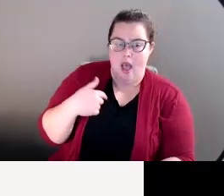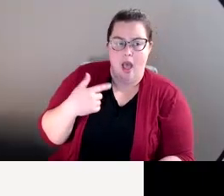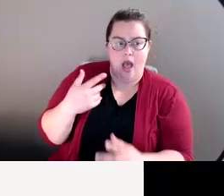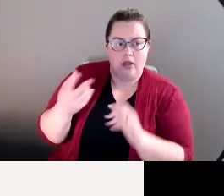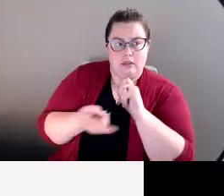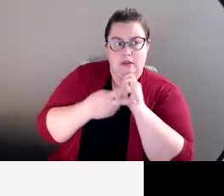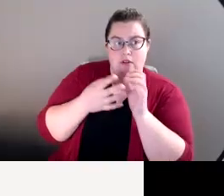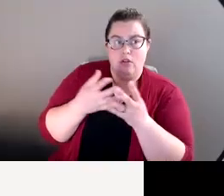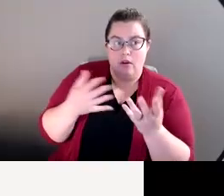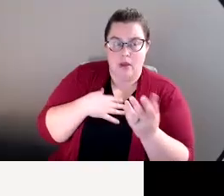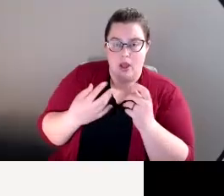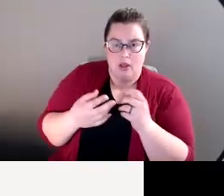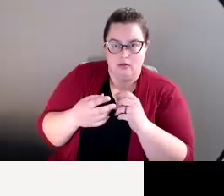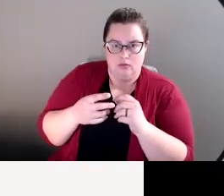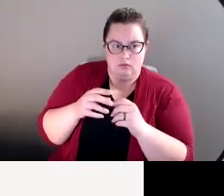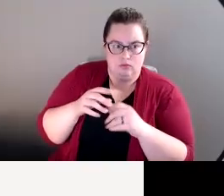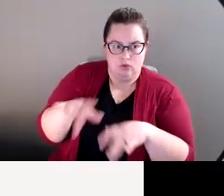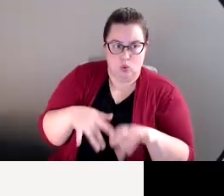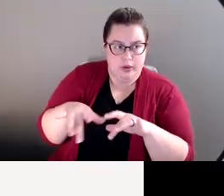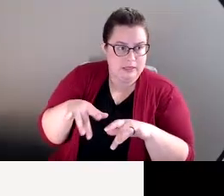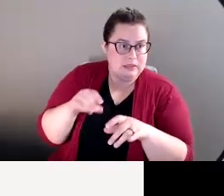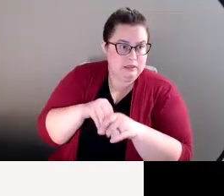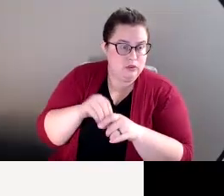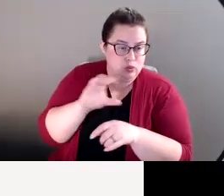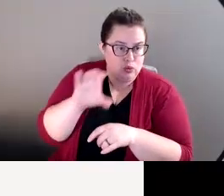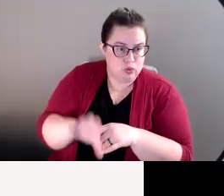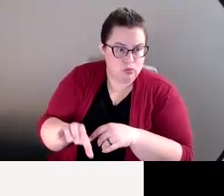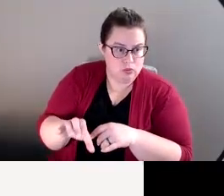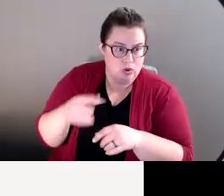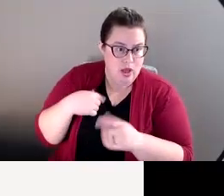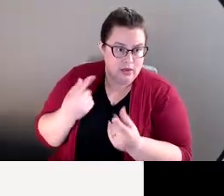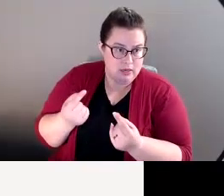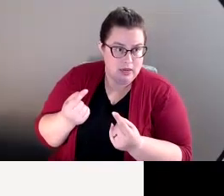And so what I did is I downloaded those, and then I uploaded those to Studio,